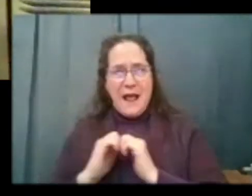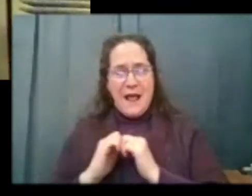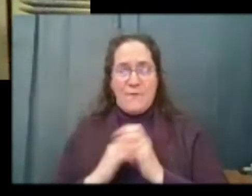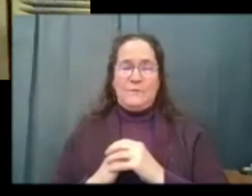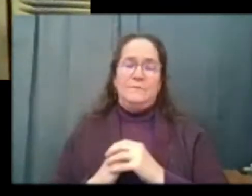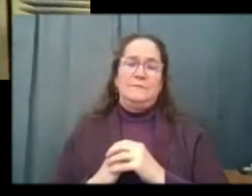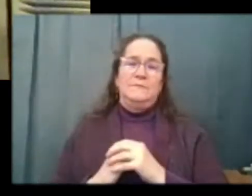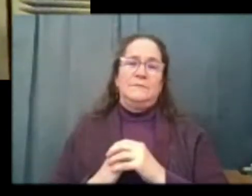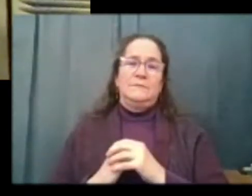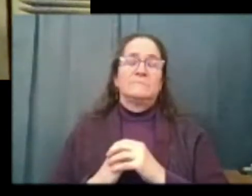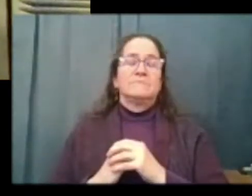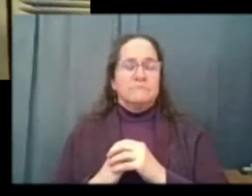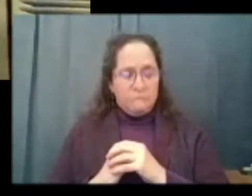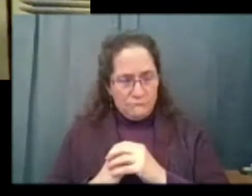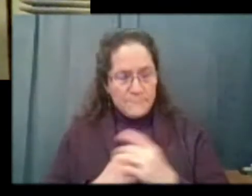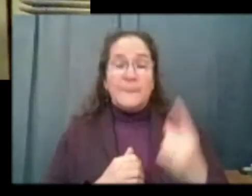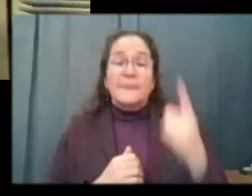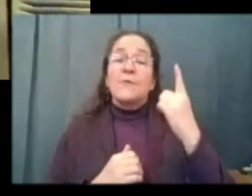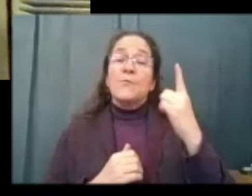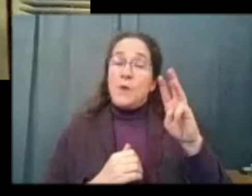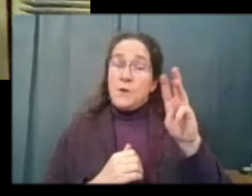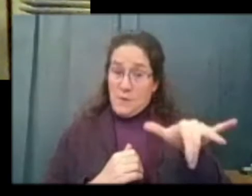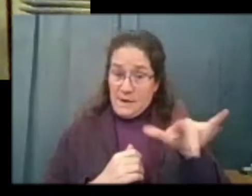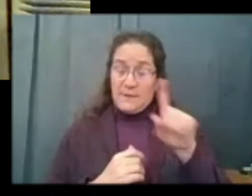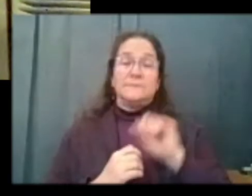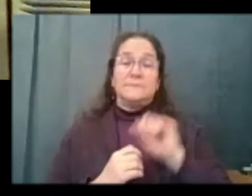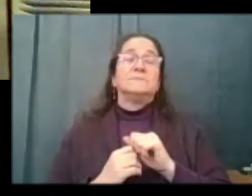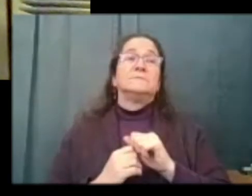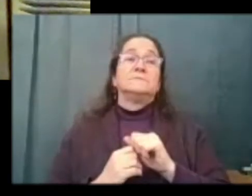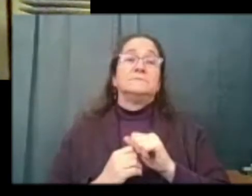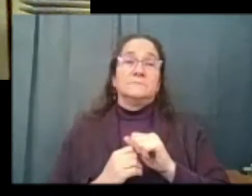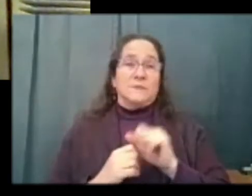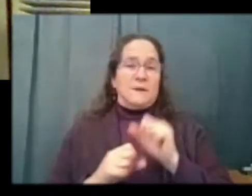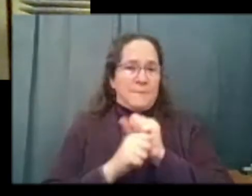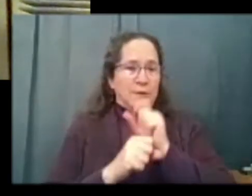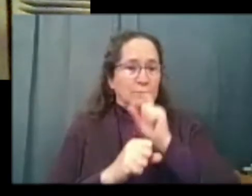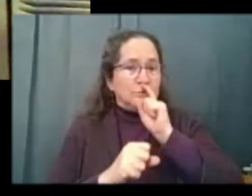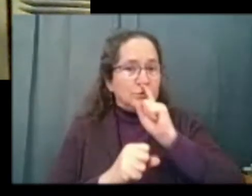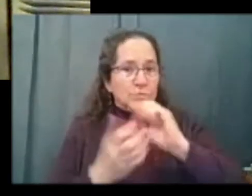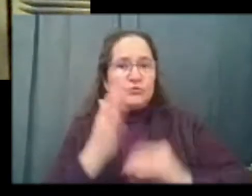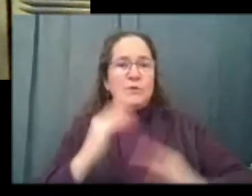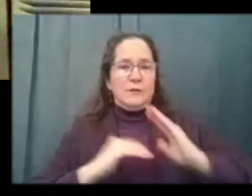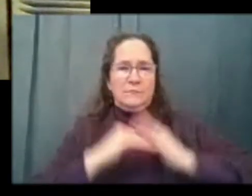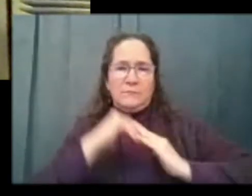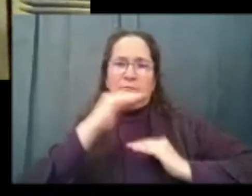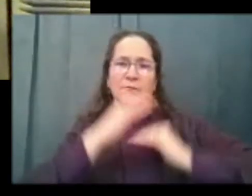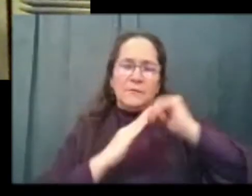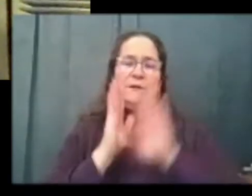to ensure that individuals are building communication skills and that they have access to tools